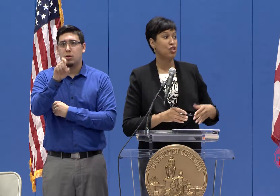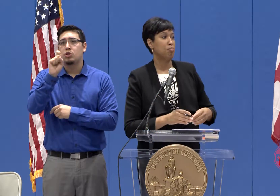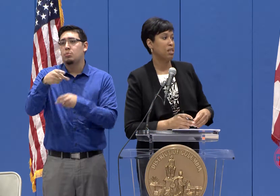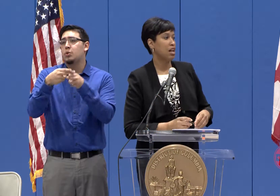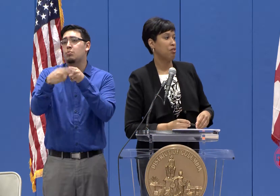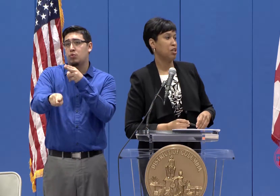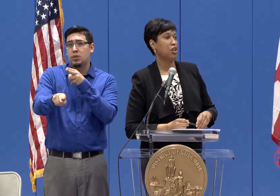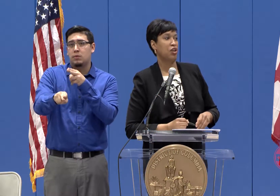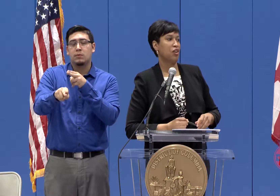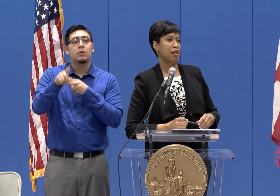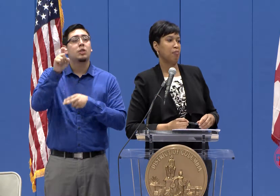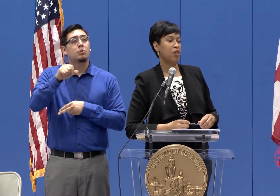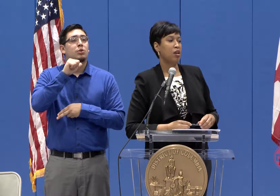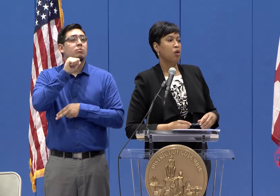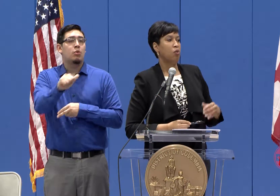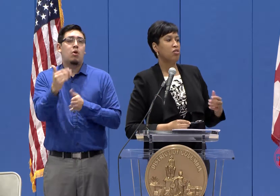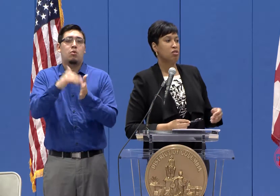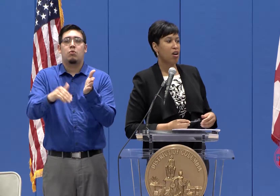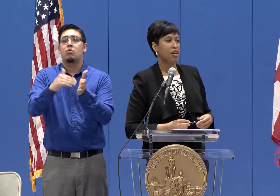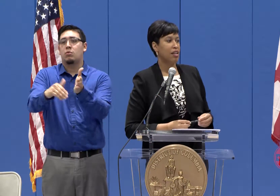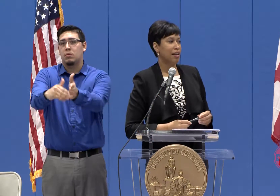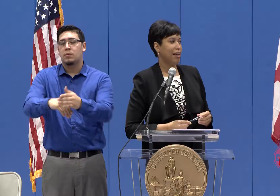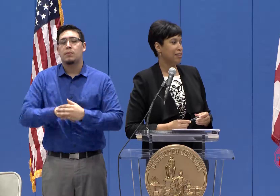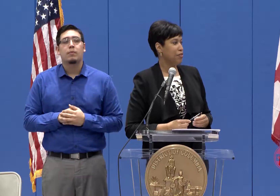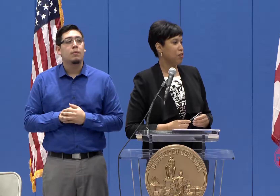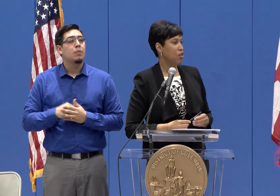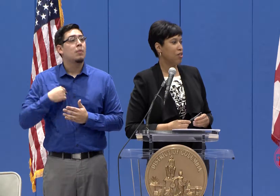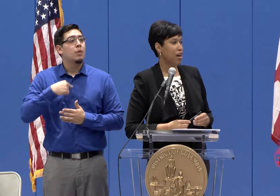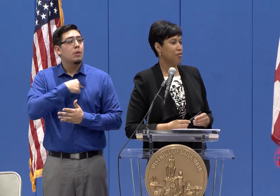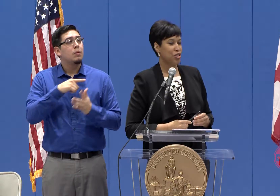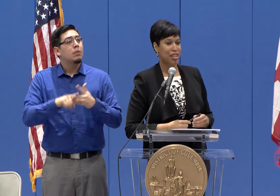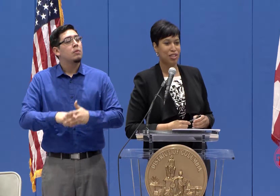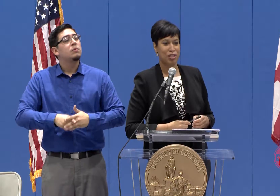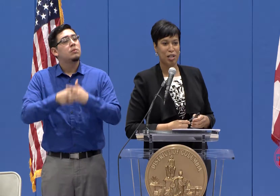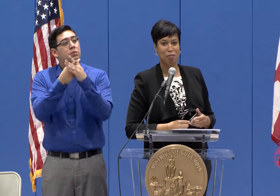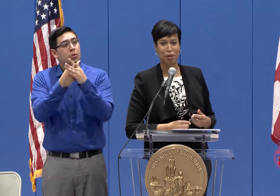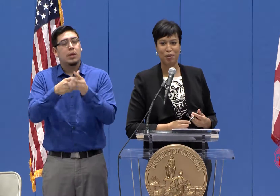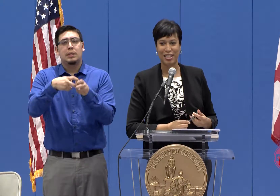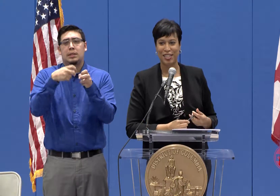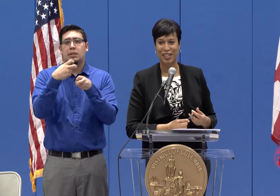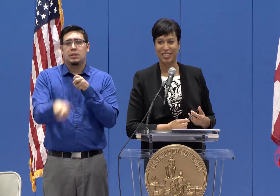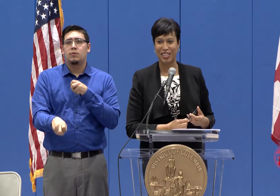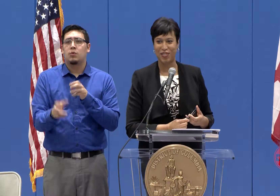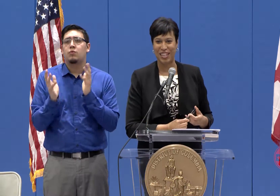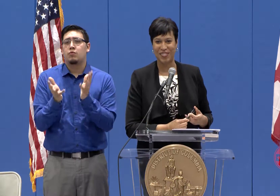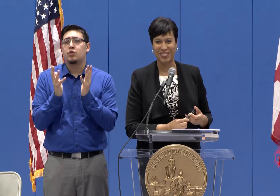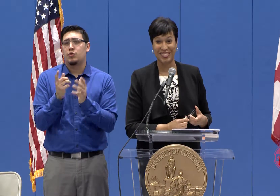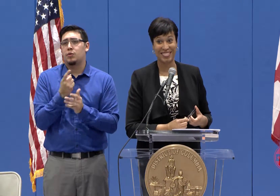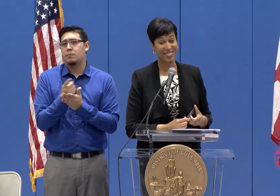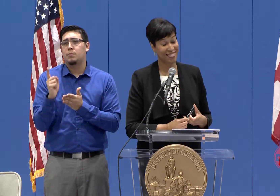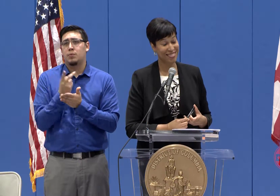SHOULD BE NONRECURRING. WE STARTED A DIFFICULT CONVERSATION A COUPLE OF WEEKS AGO, DIDN'T WE?